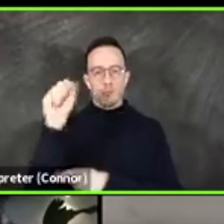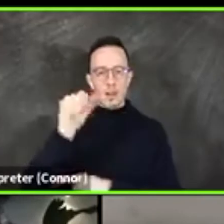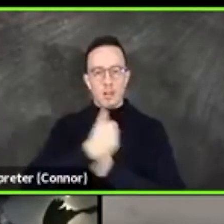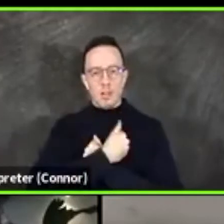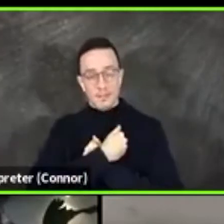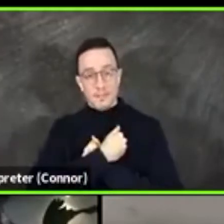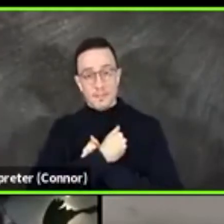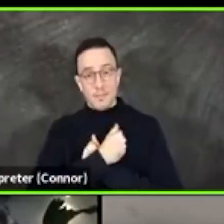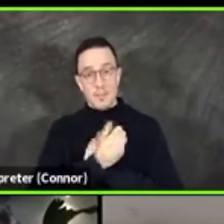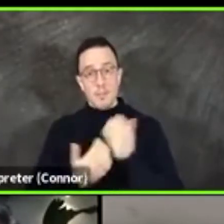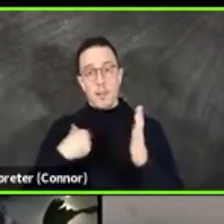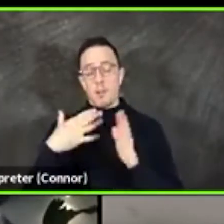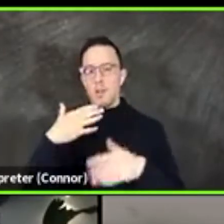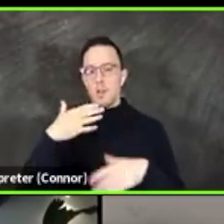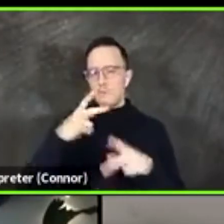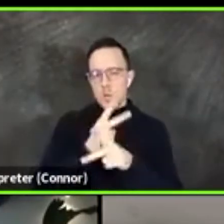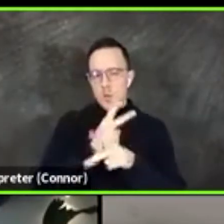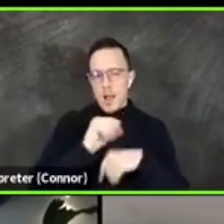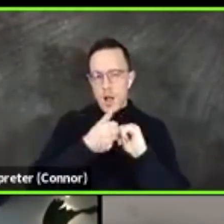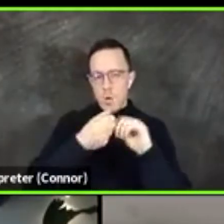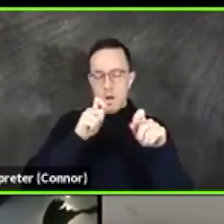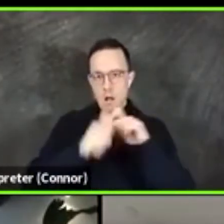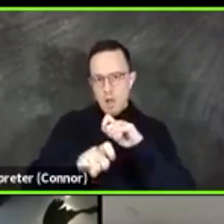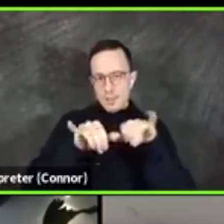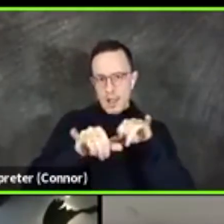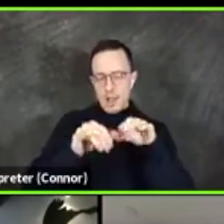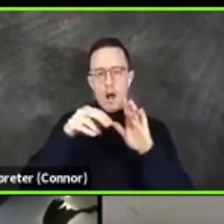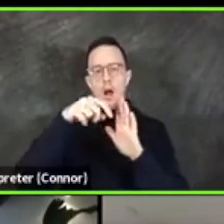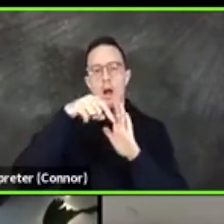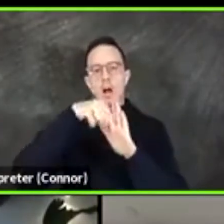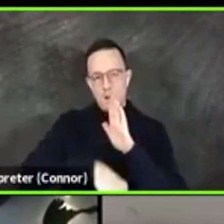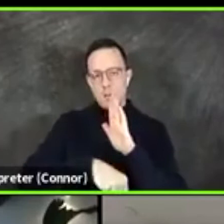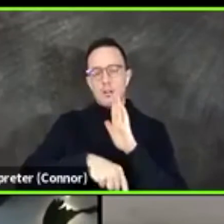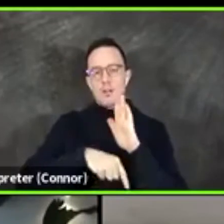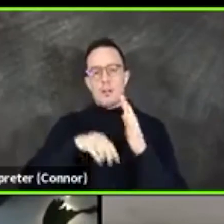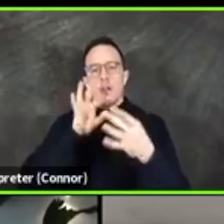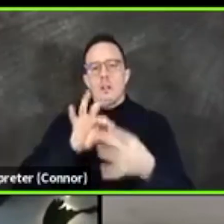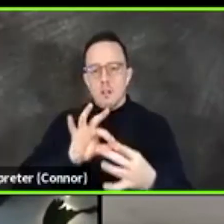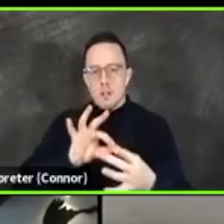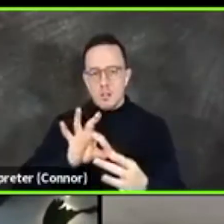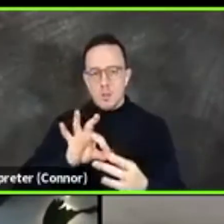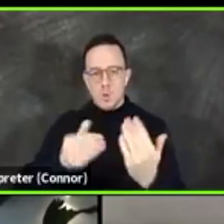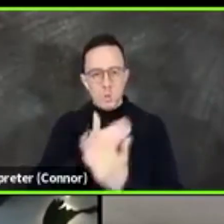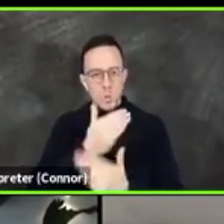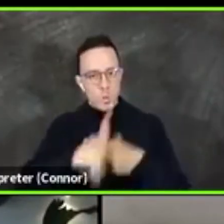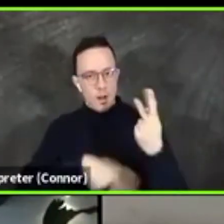INTO IT AND THROUGH IT, INTO NEW FORMS, AND I -- I LIKE THINKING ABOUT THAT.